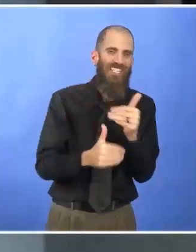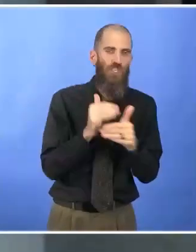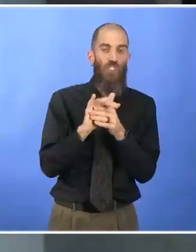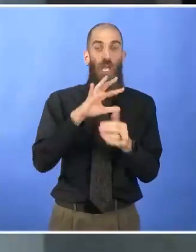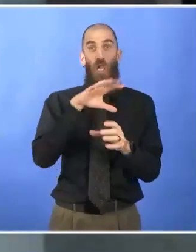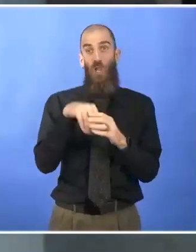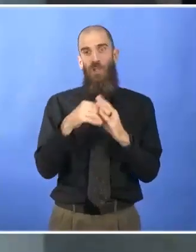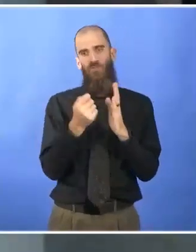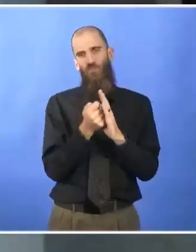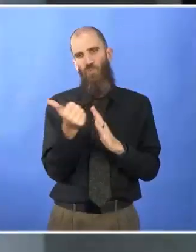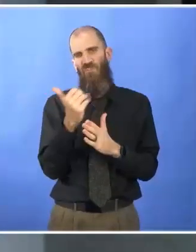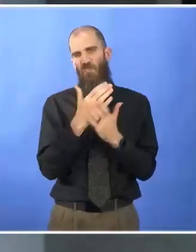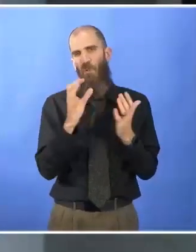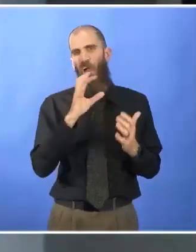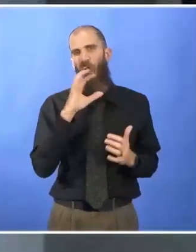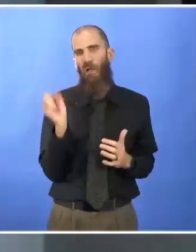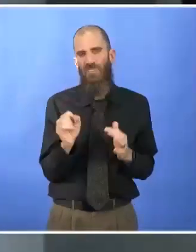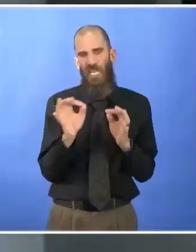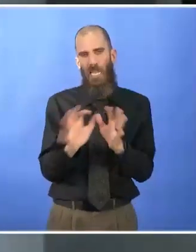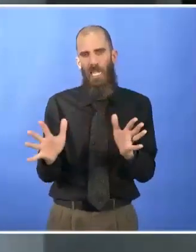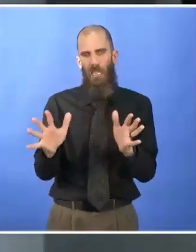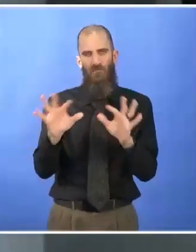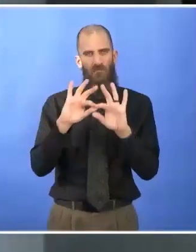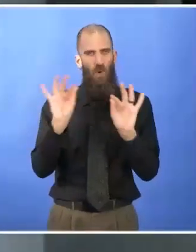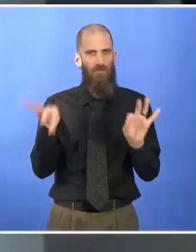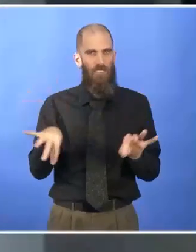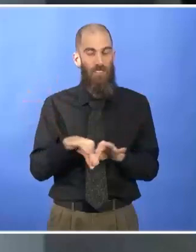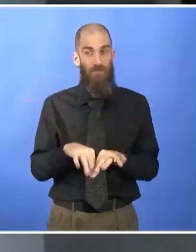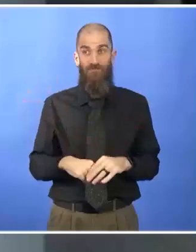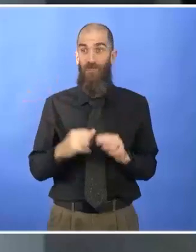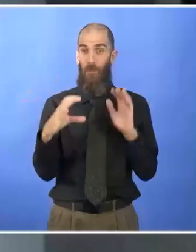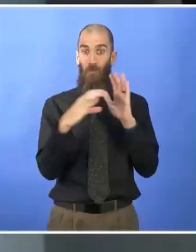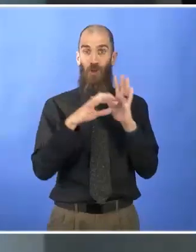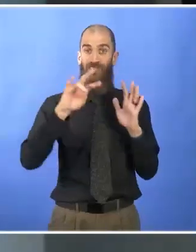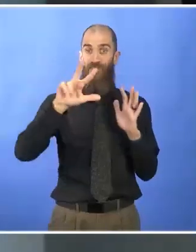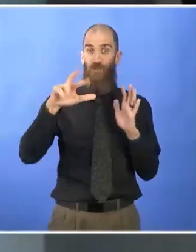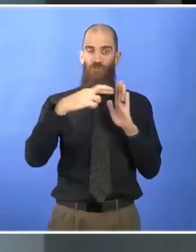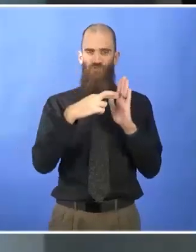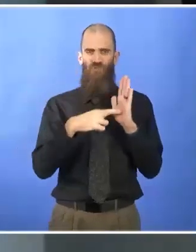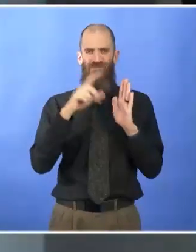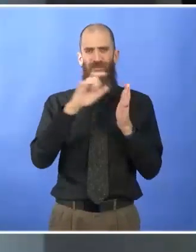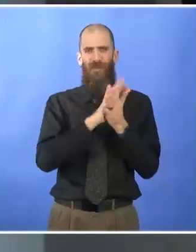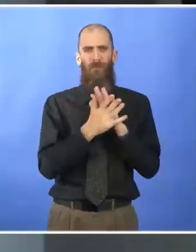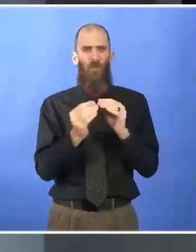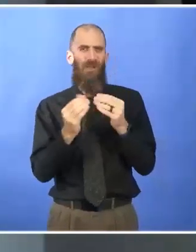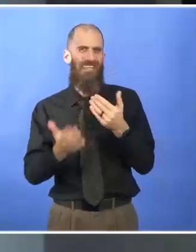TO MAKE PART 73 RULES EASIER TO FIND AND MORE PRACTICAL FOR